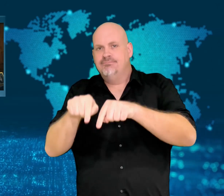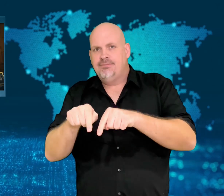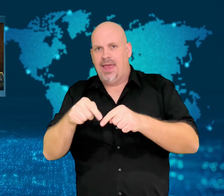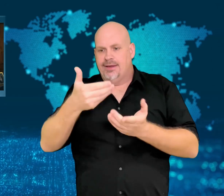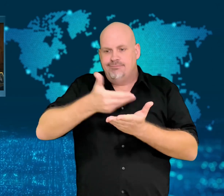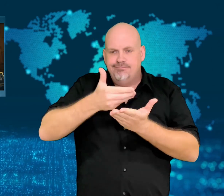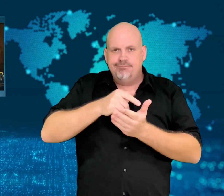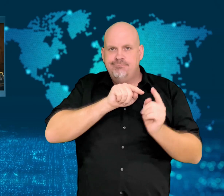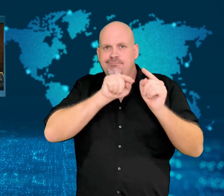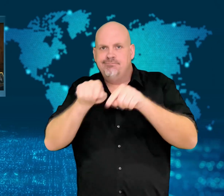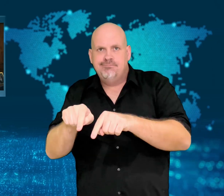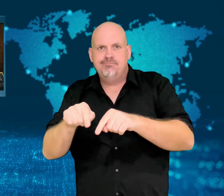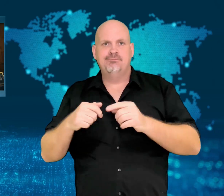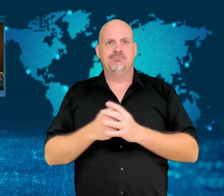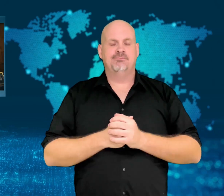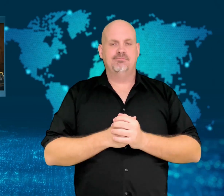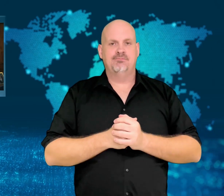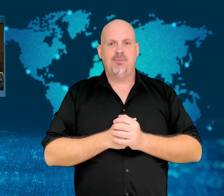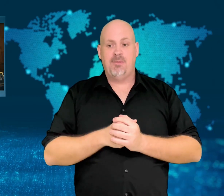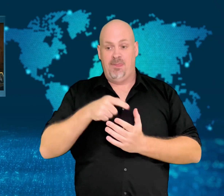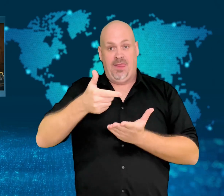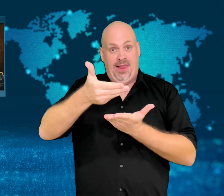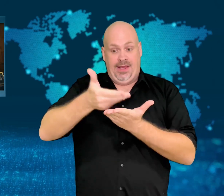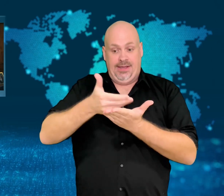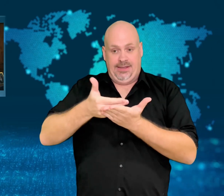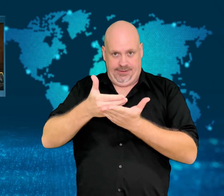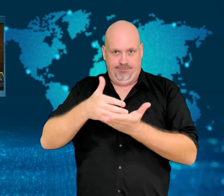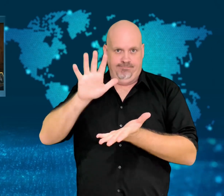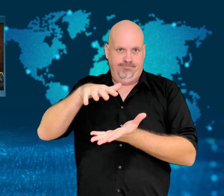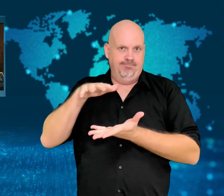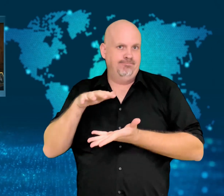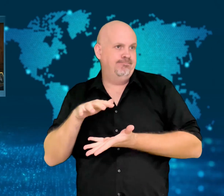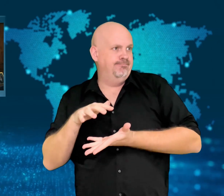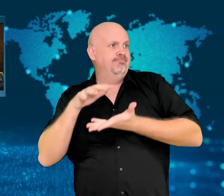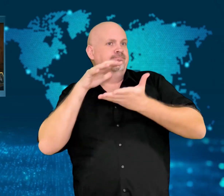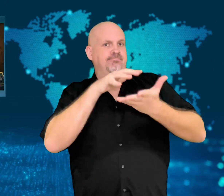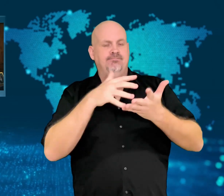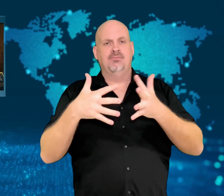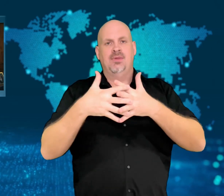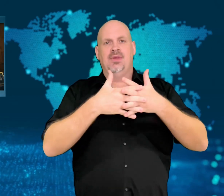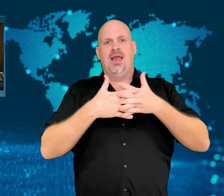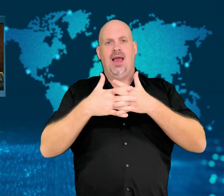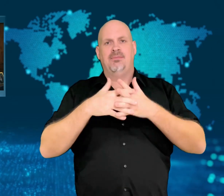later returned to the documents.